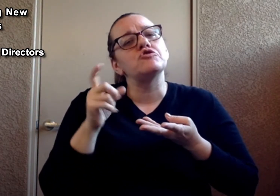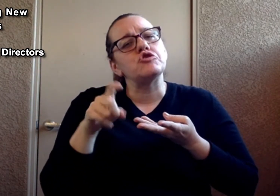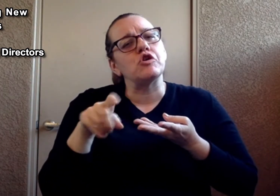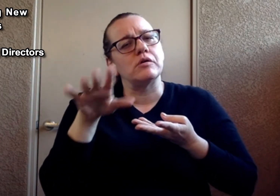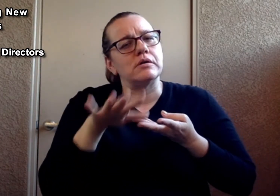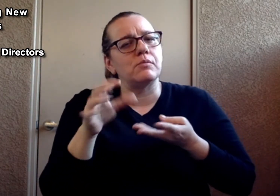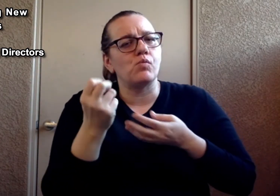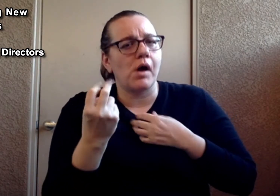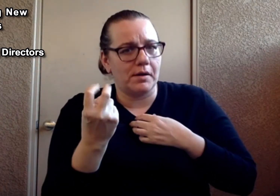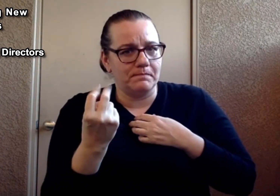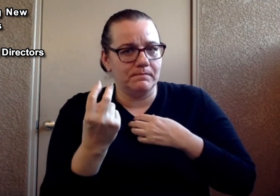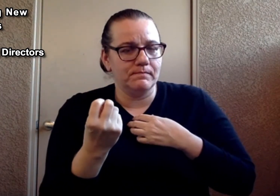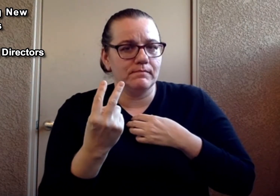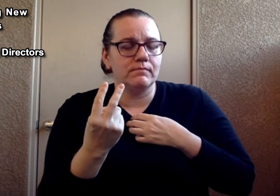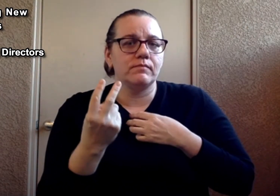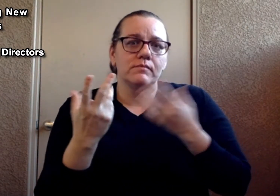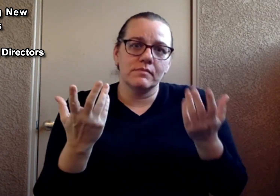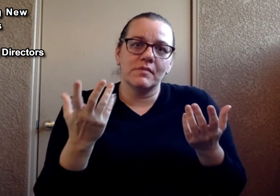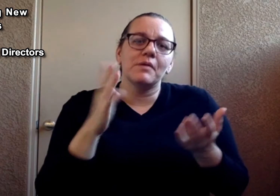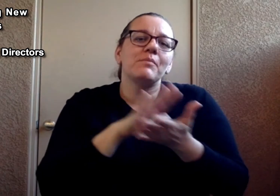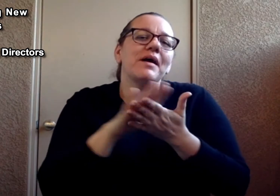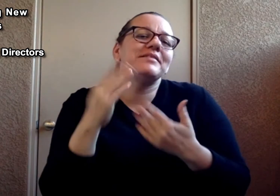We need a total of 12 members and it would be nice to